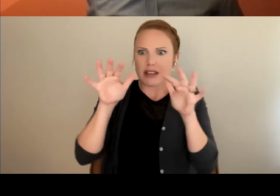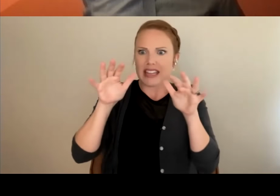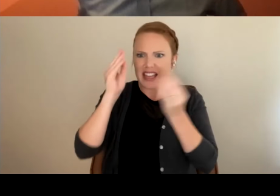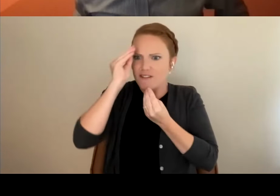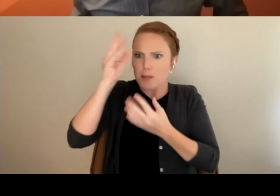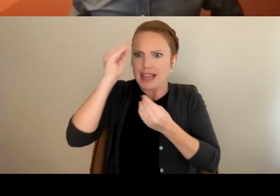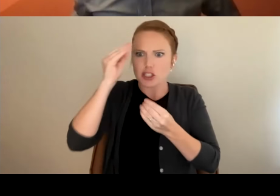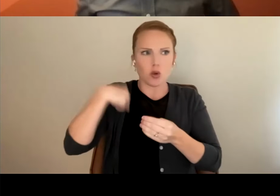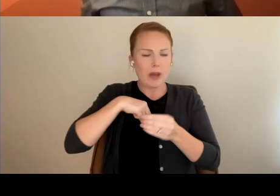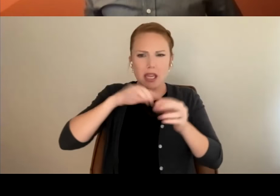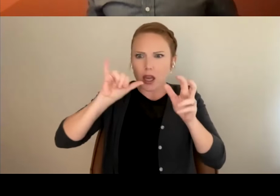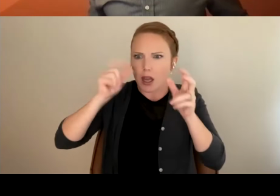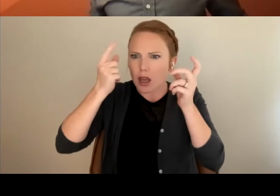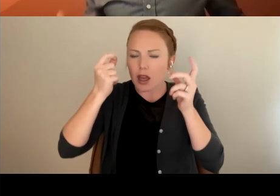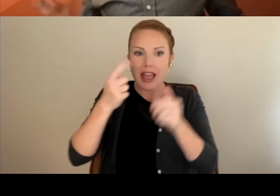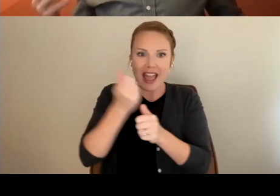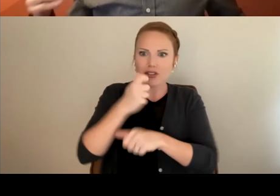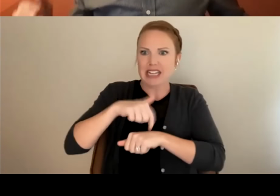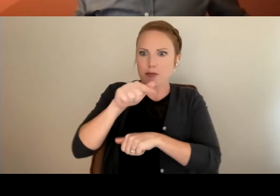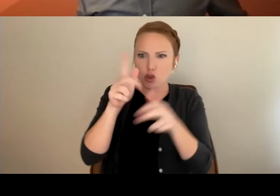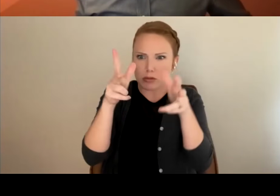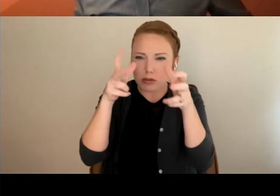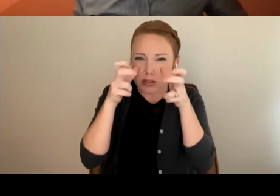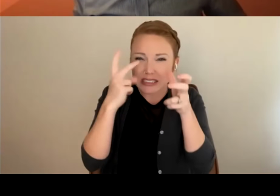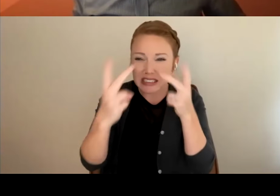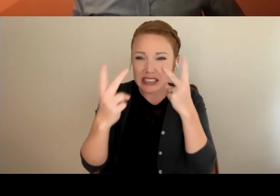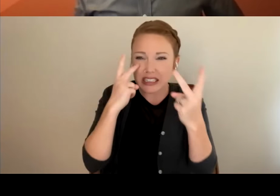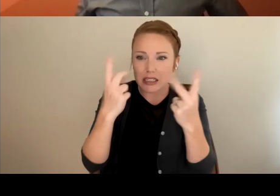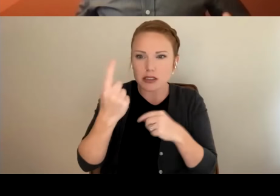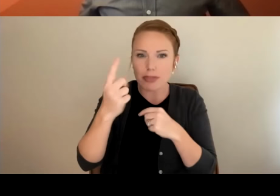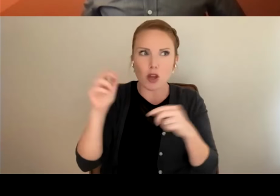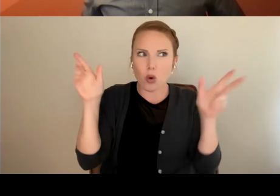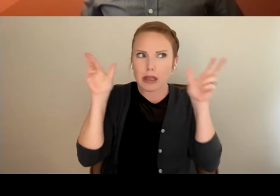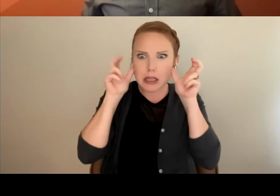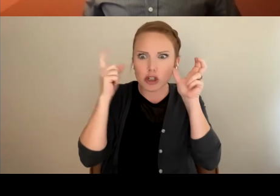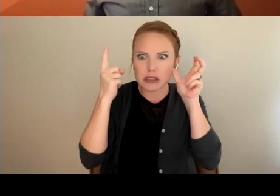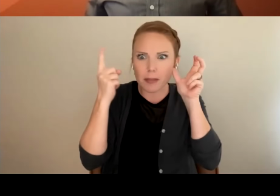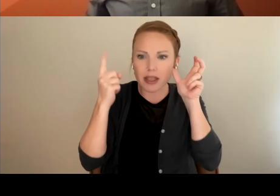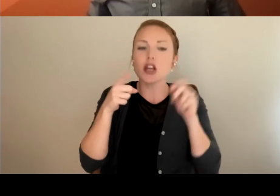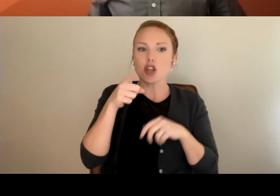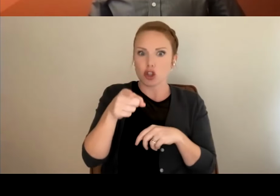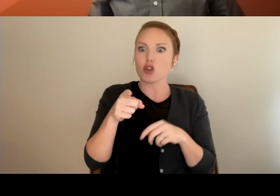time we... bits in terms of the measurement of information, information is measured in bits.